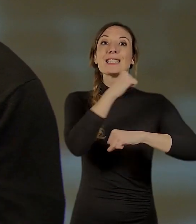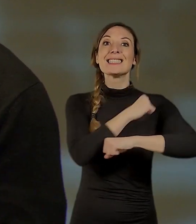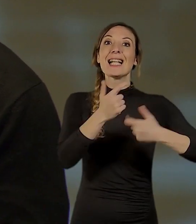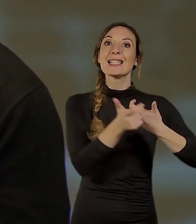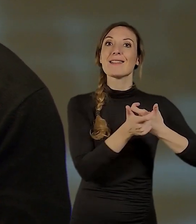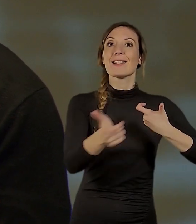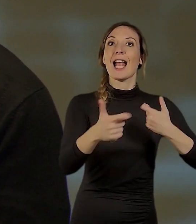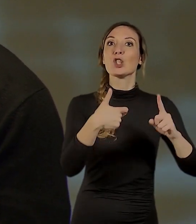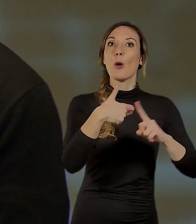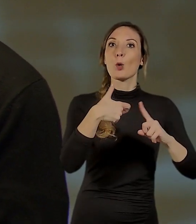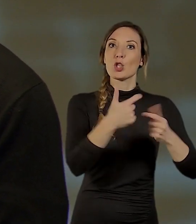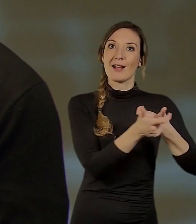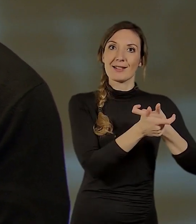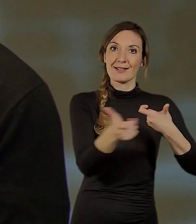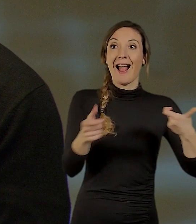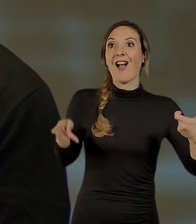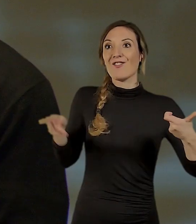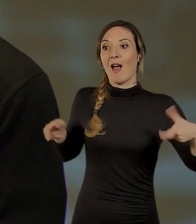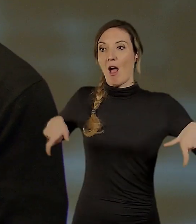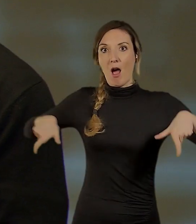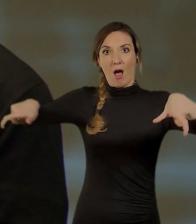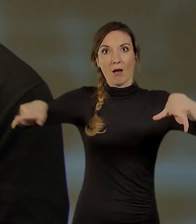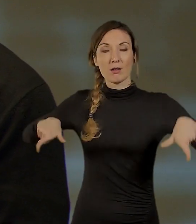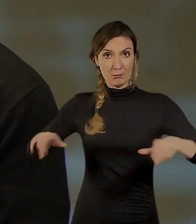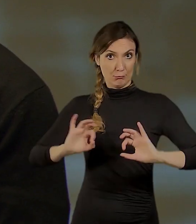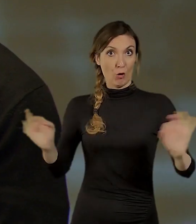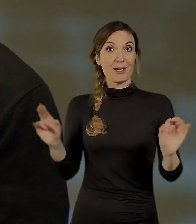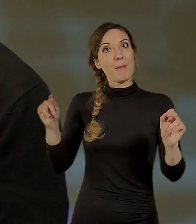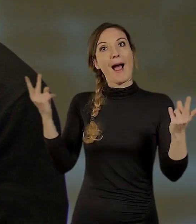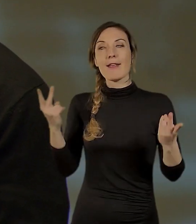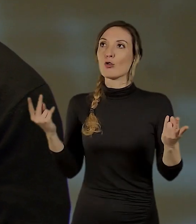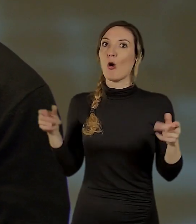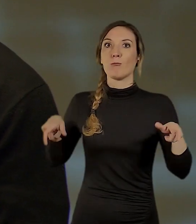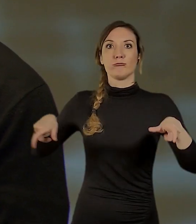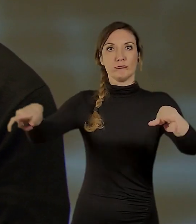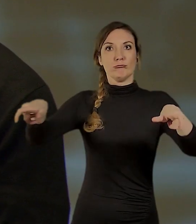Does the project also include some form of affordable housing or some other similar alternative